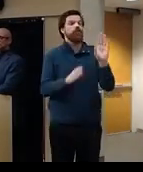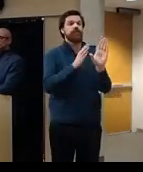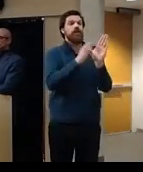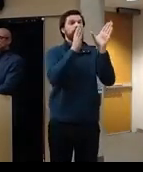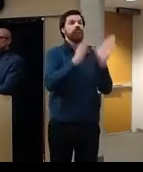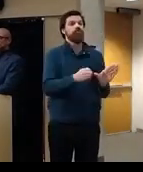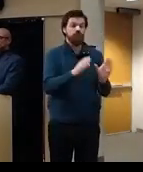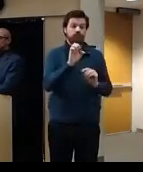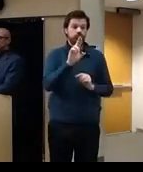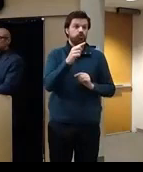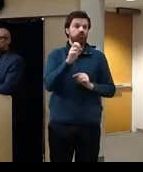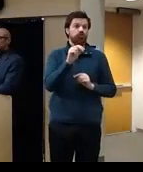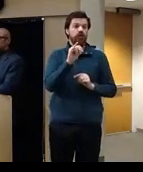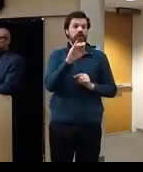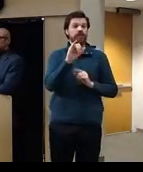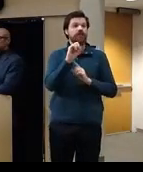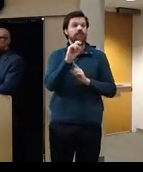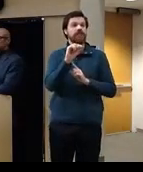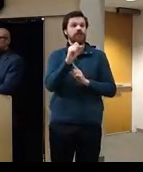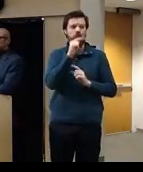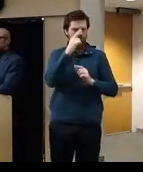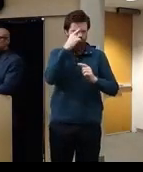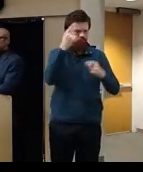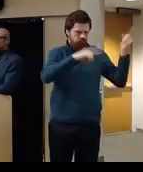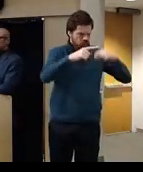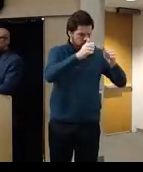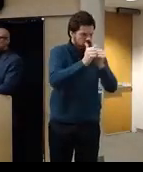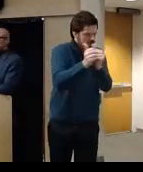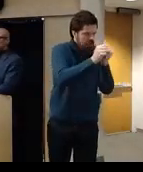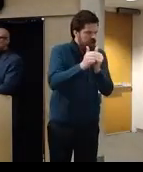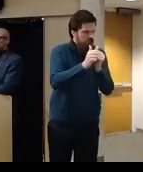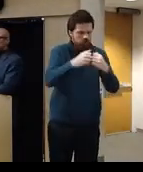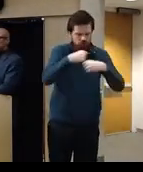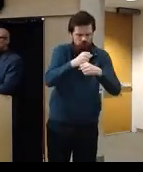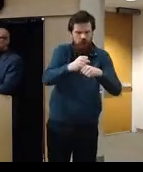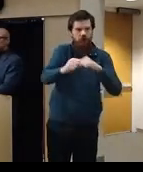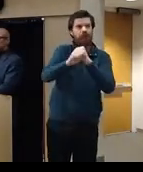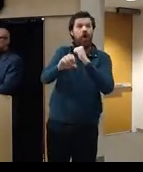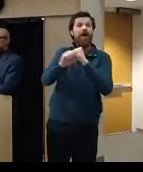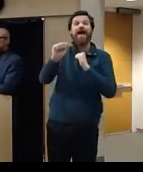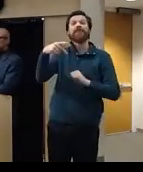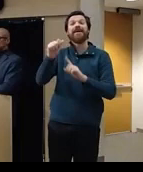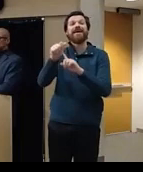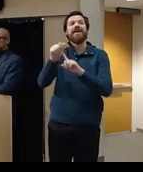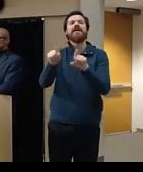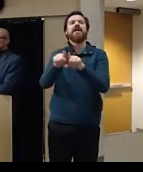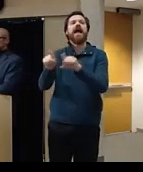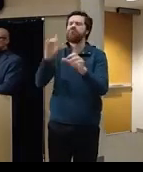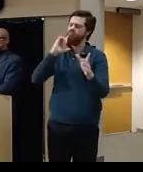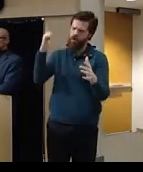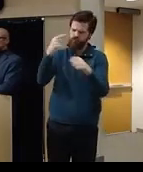eugenicist who banded together to form and fashion and Market the APA as the Undisputed authority of